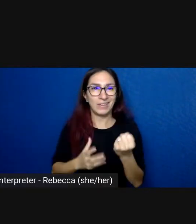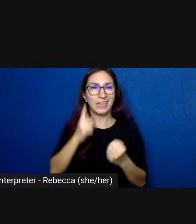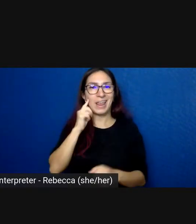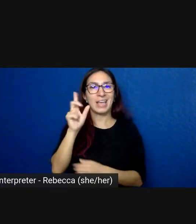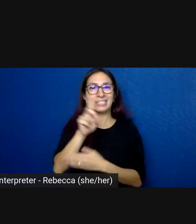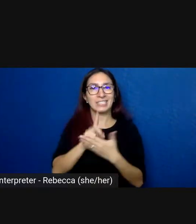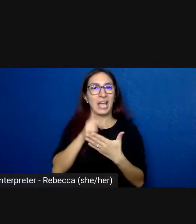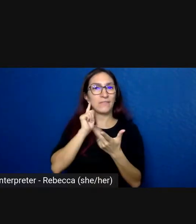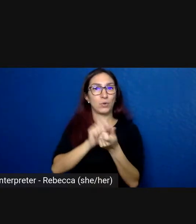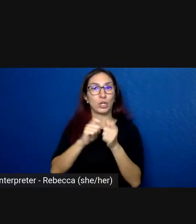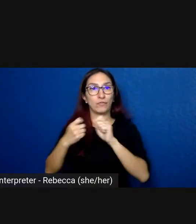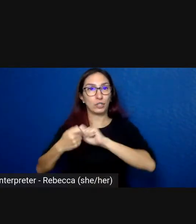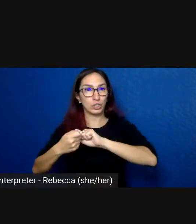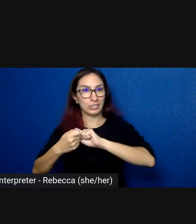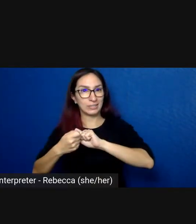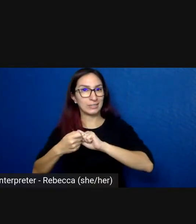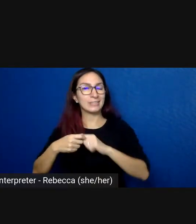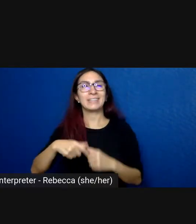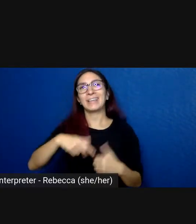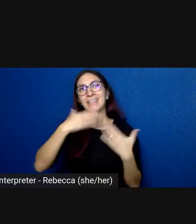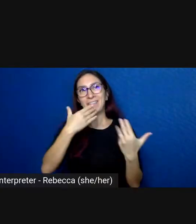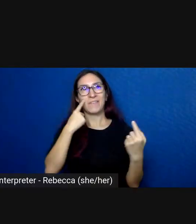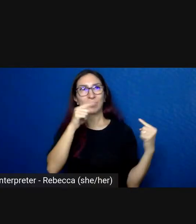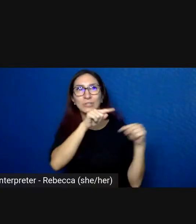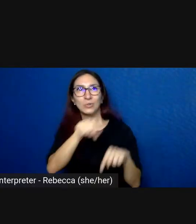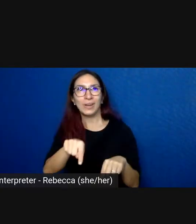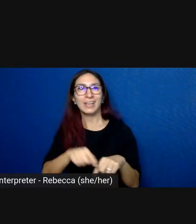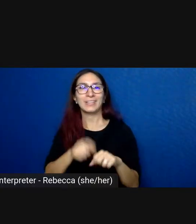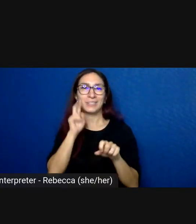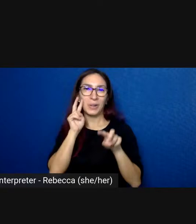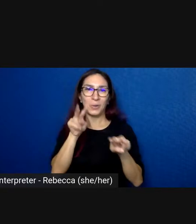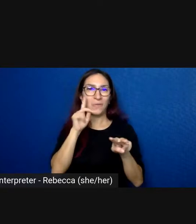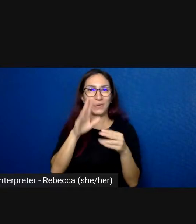Bulatovic from GlobalSpeak and Picca Picca accessibility advocate.